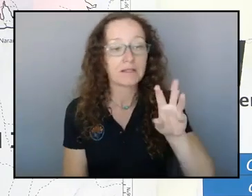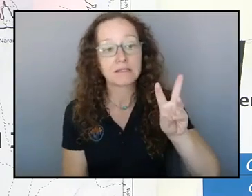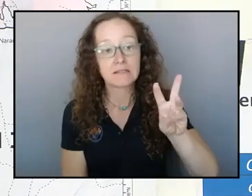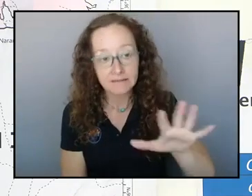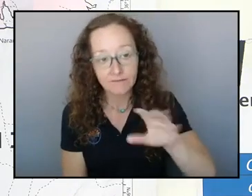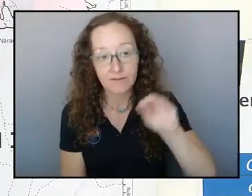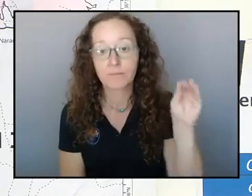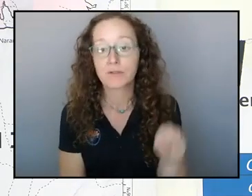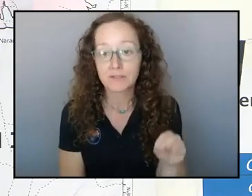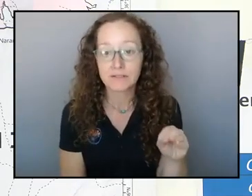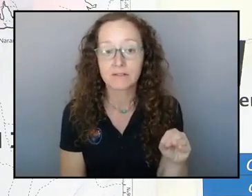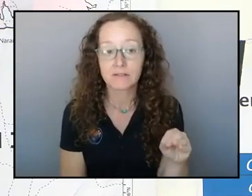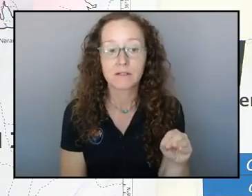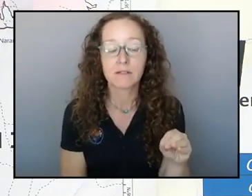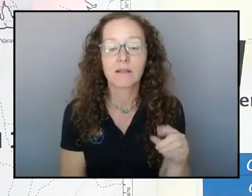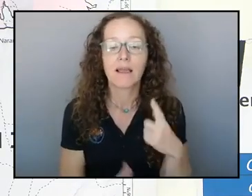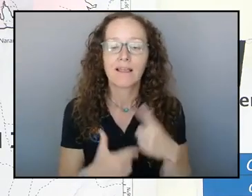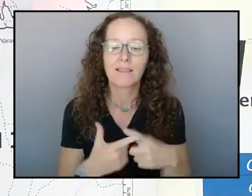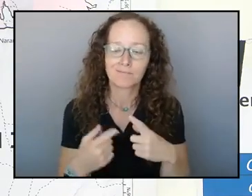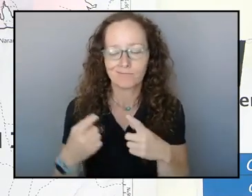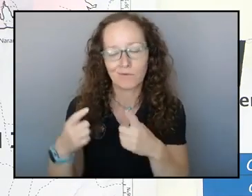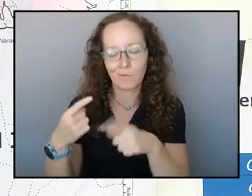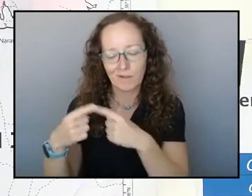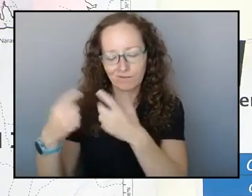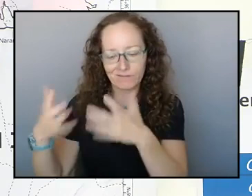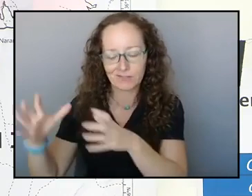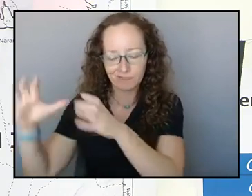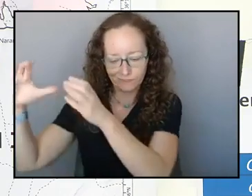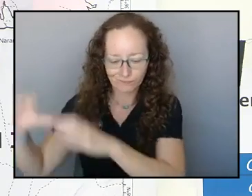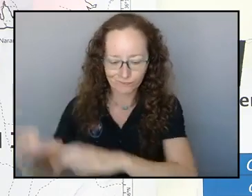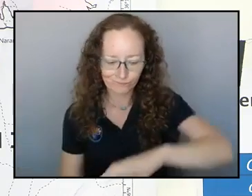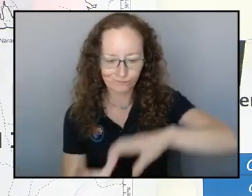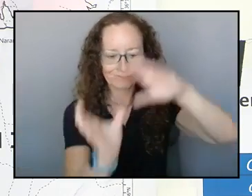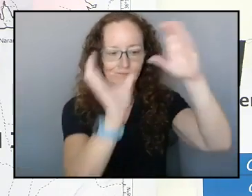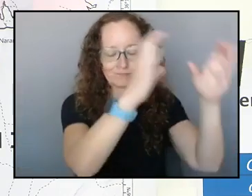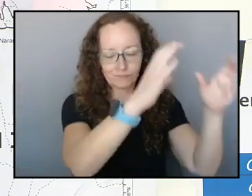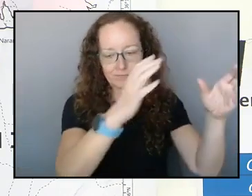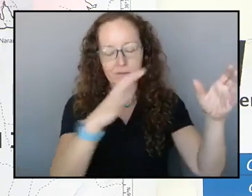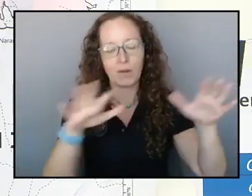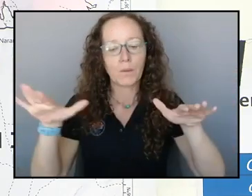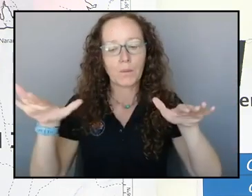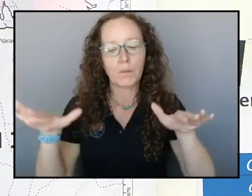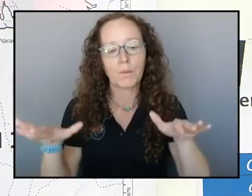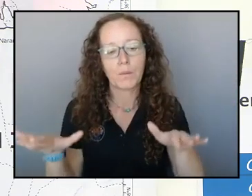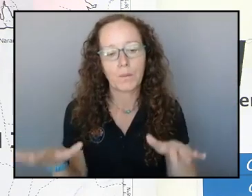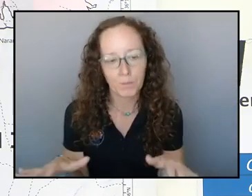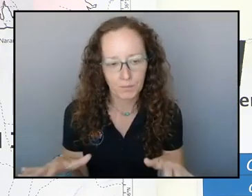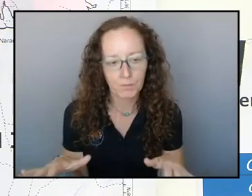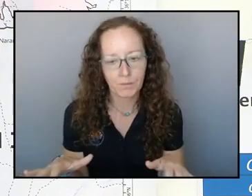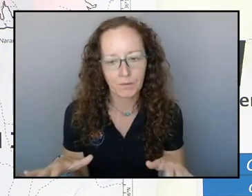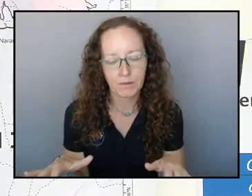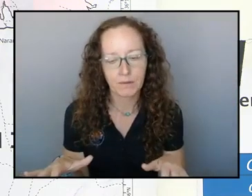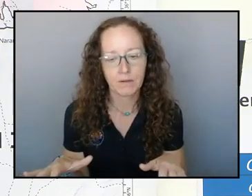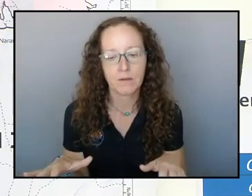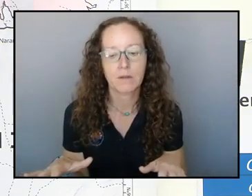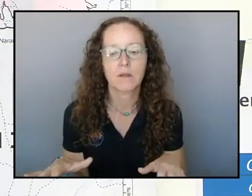that you usually end up with a lot of stable air. So we actually get a reduction in Haines there down to 4